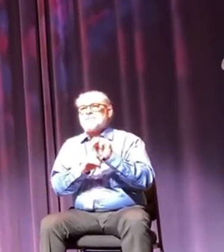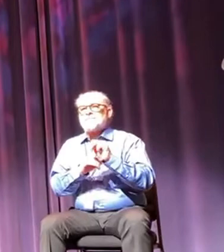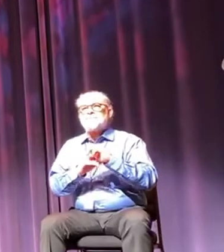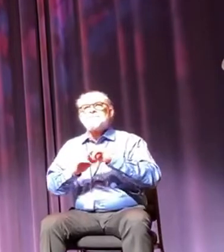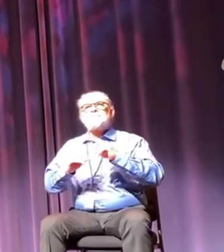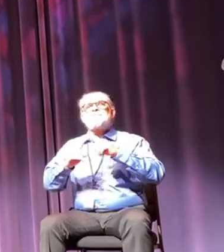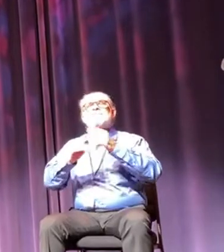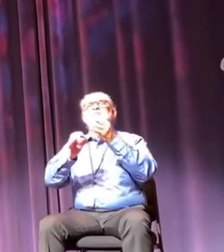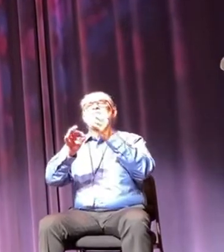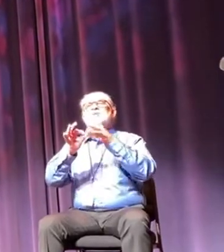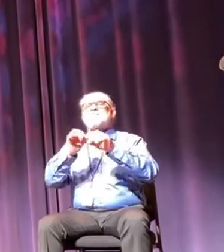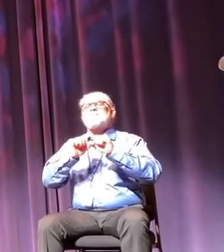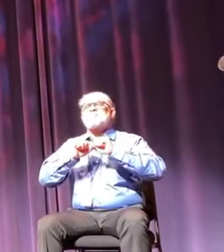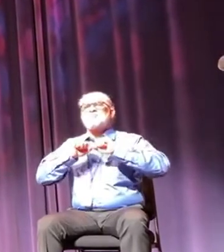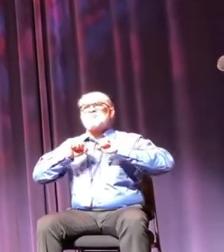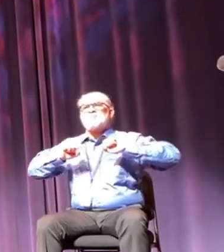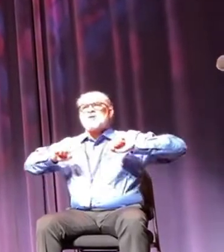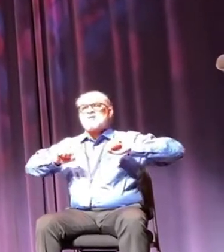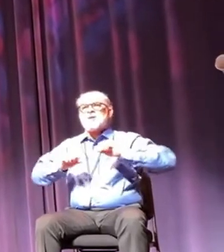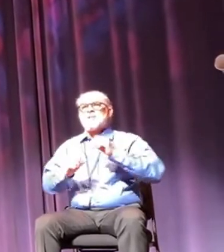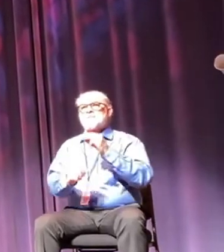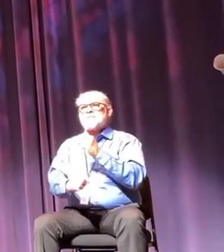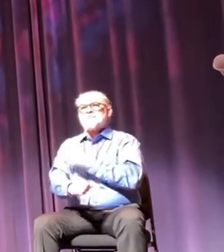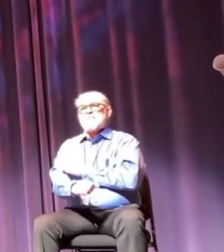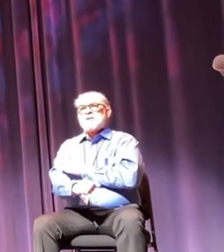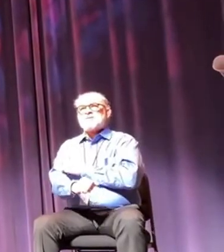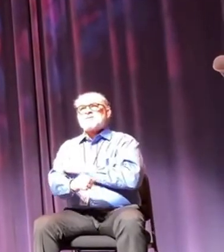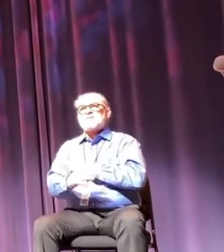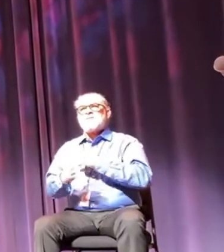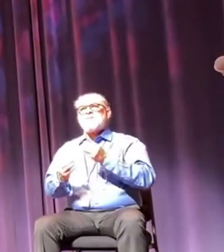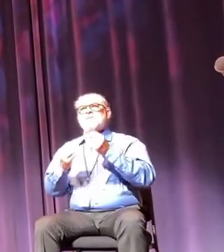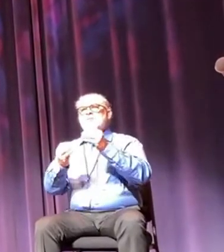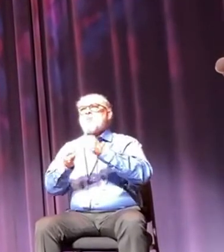Syllables stretched, muscled sacrament more than splay,